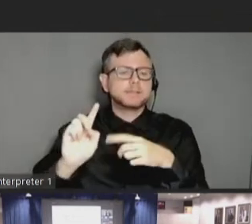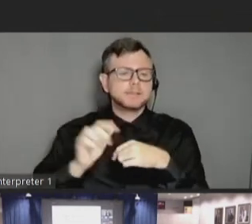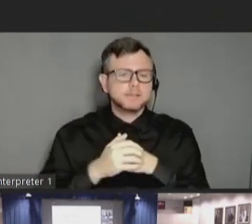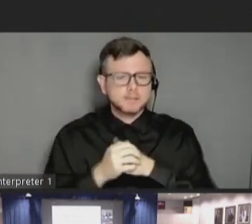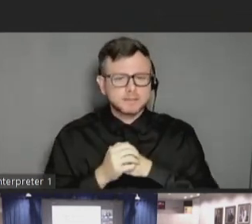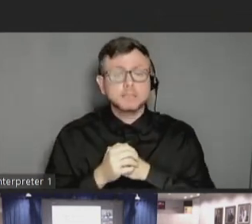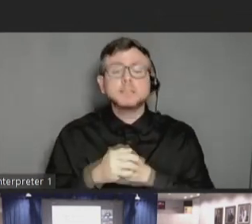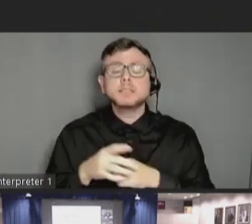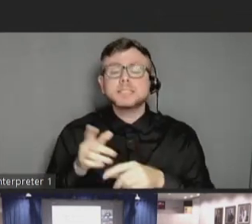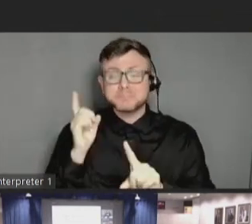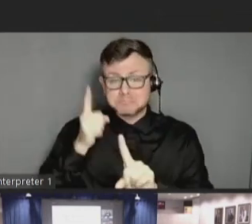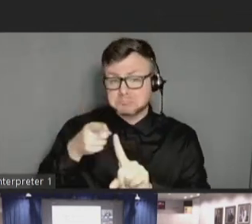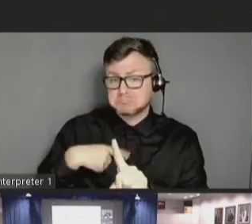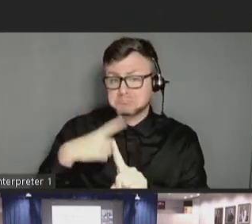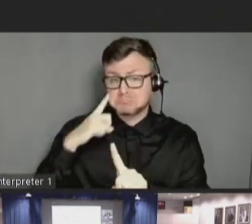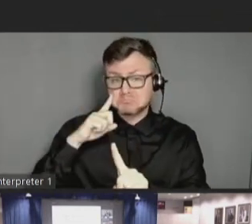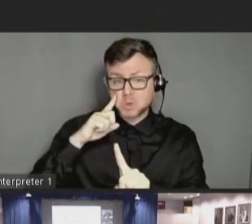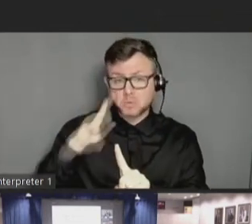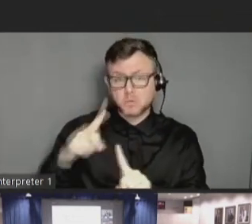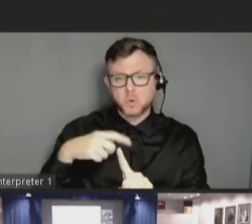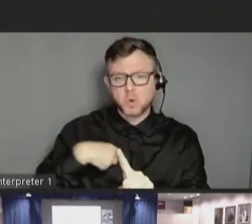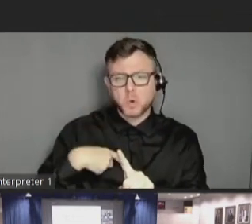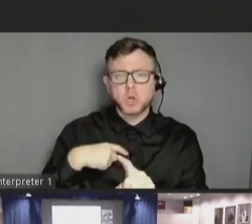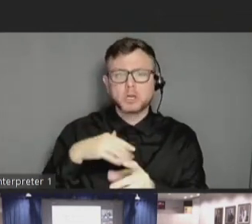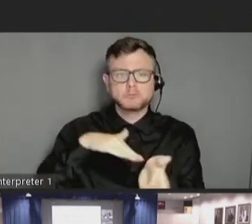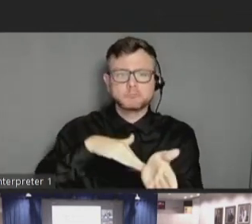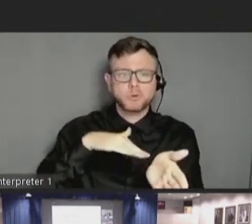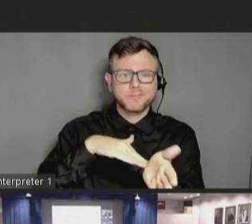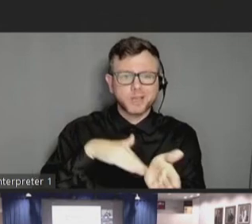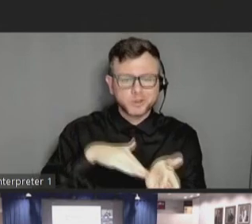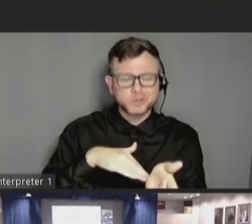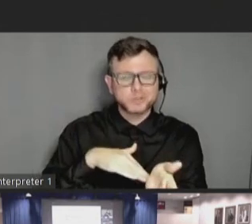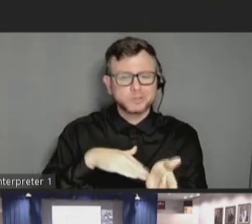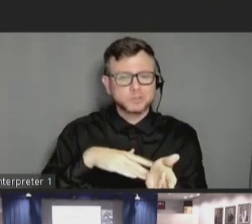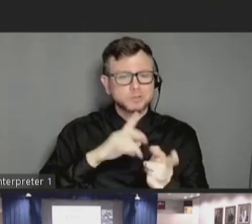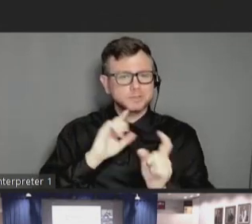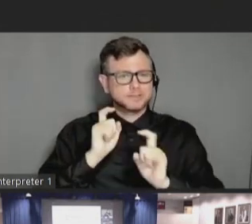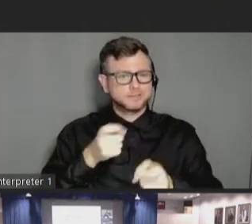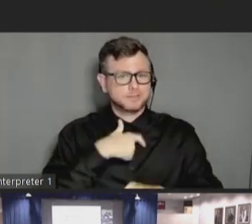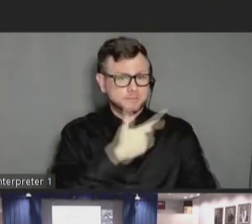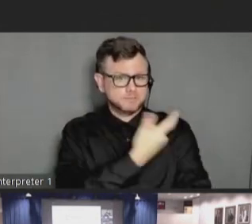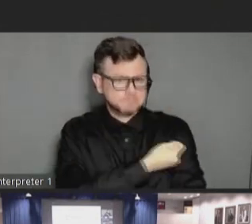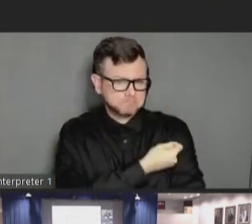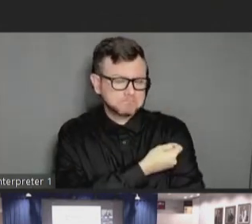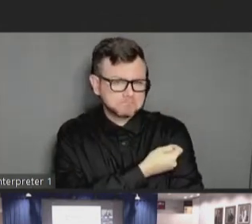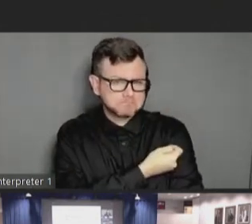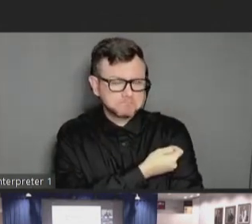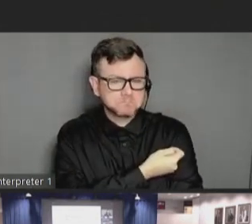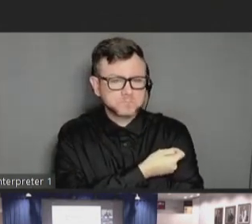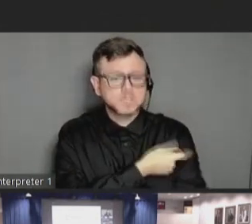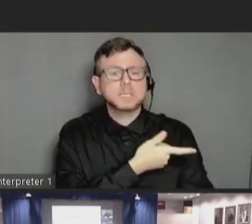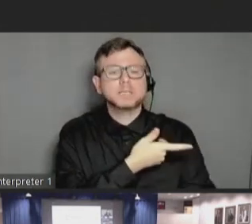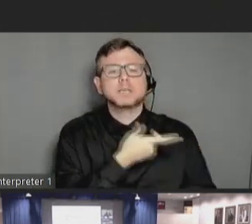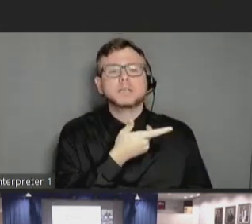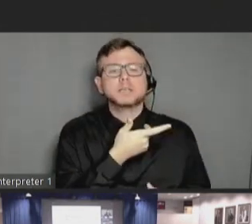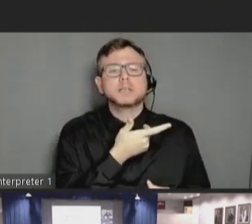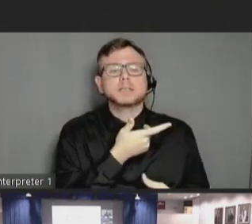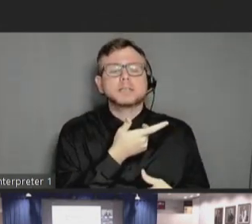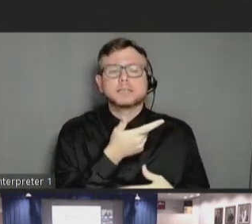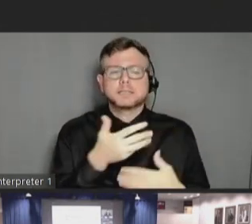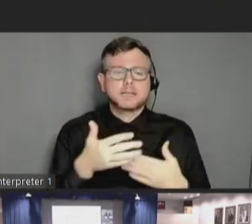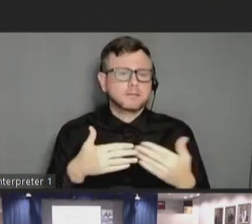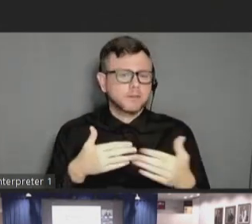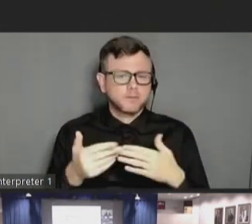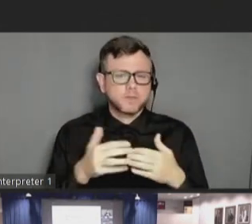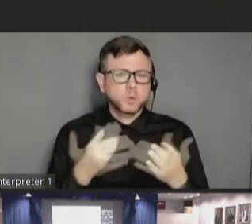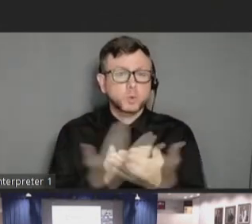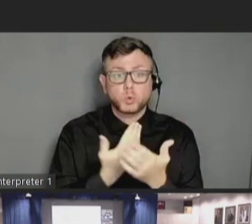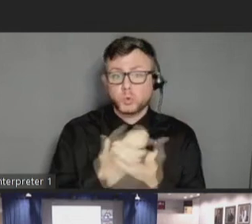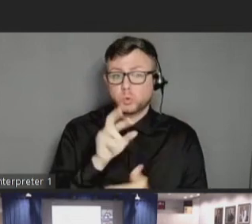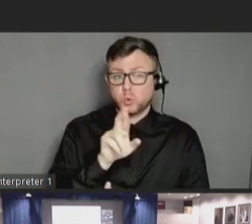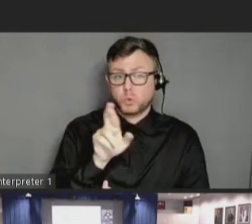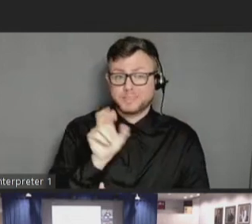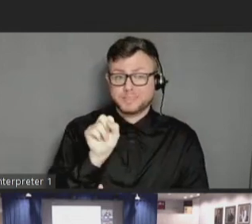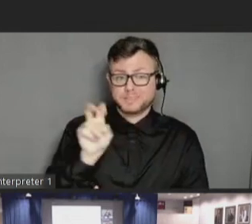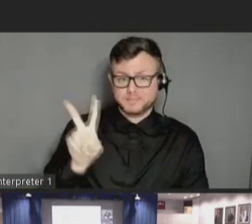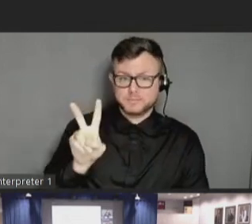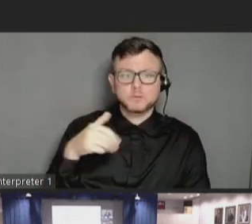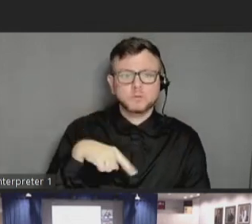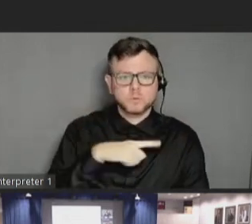especially to providers who administer vaccines in light of the new RSV vaccine. We have held